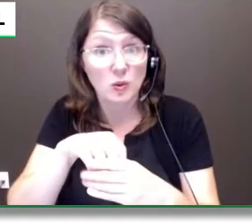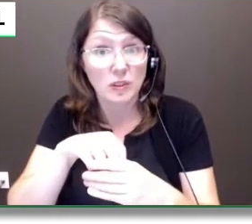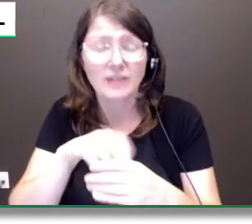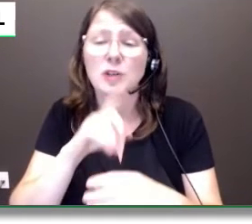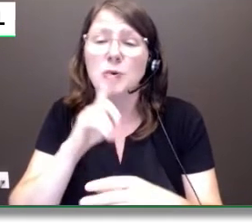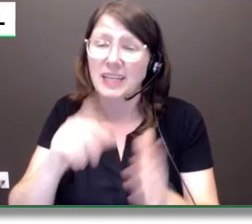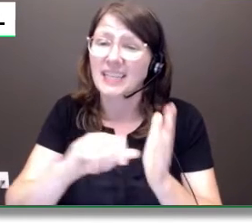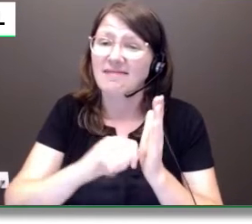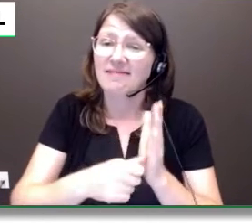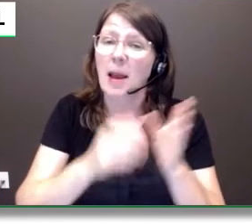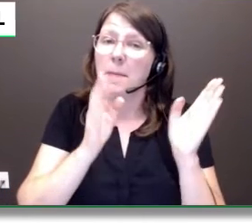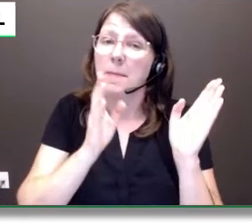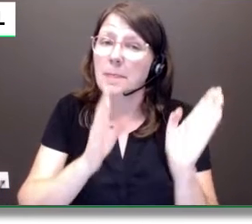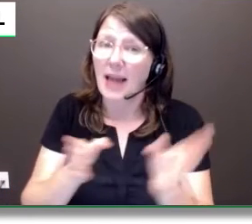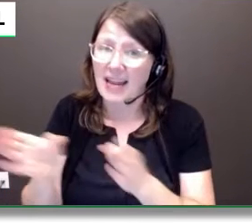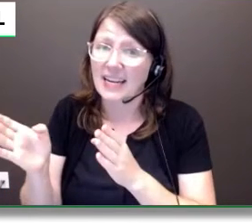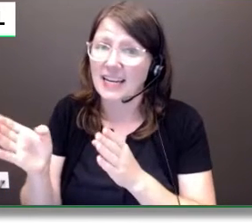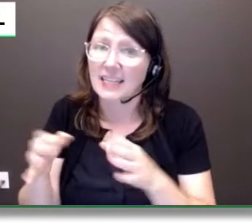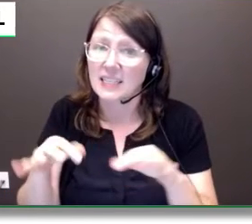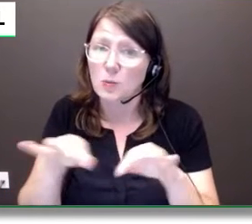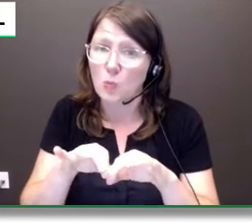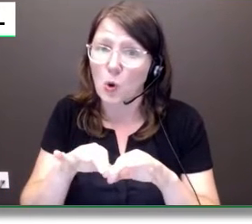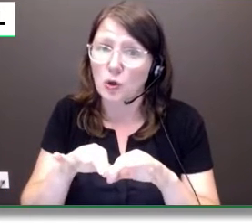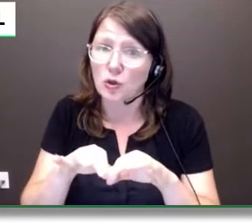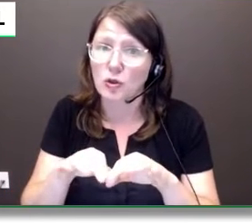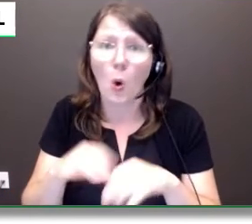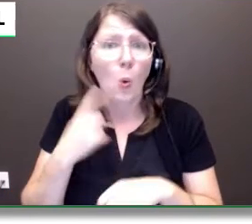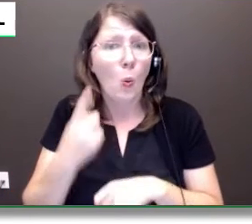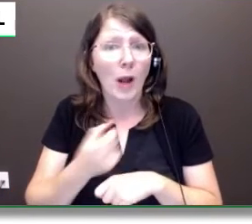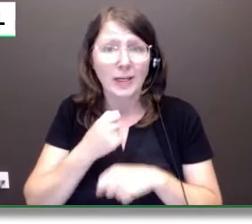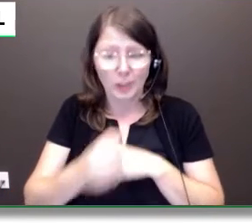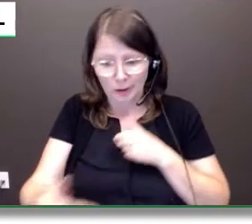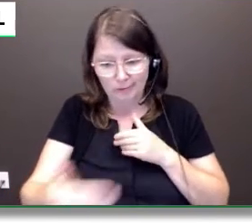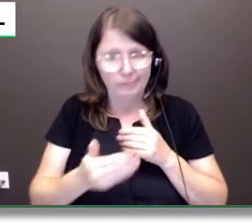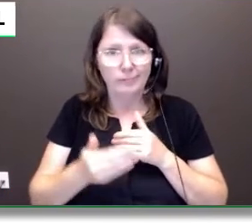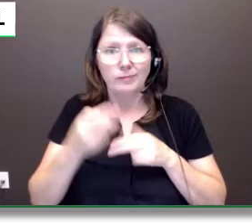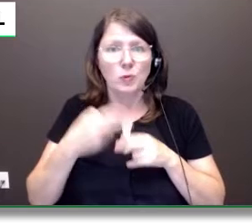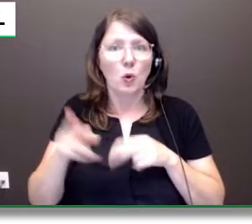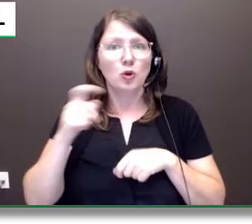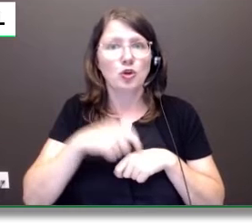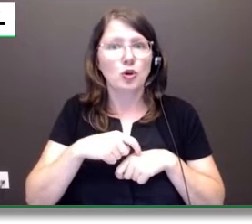not just for a year maybe 10 to 20 years. It's great.